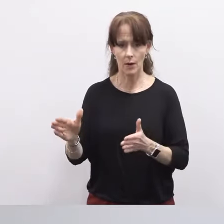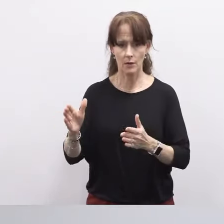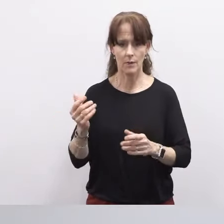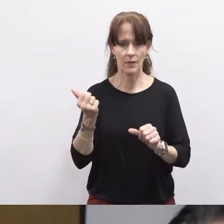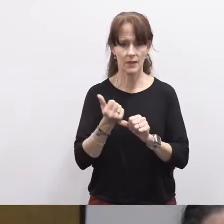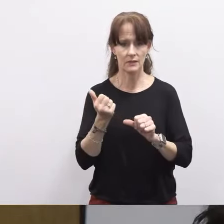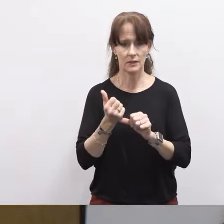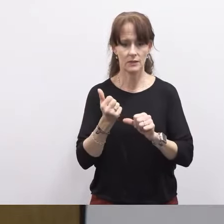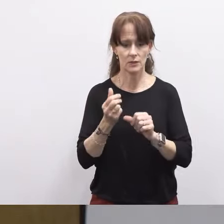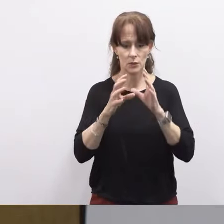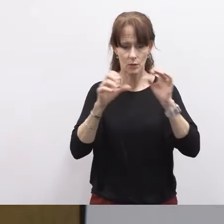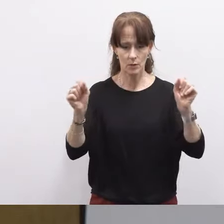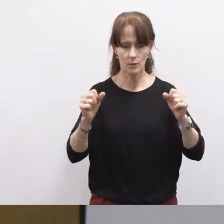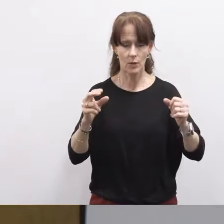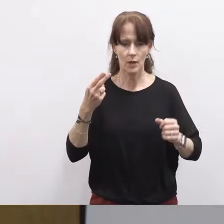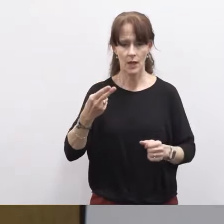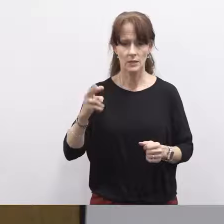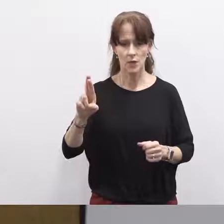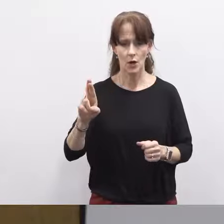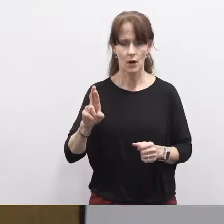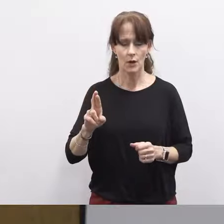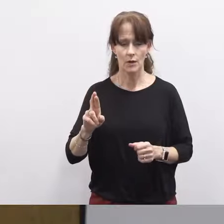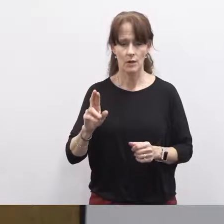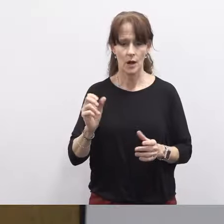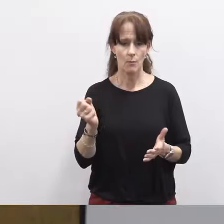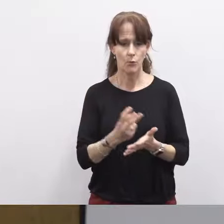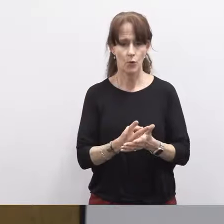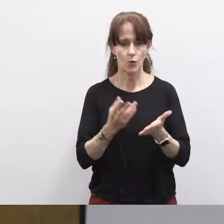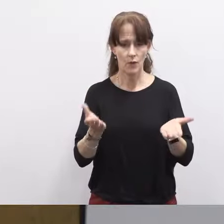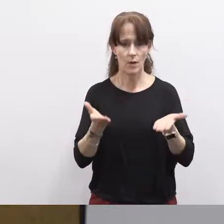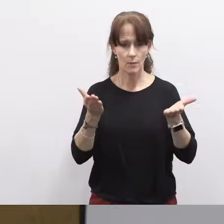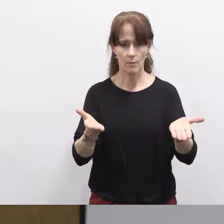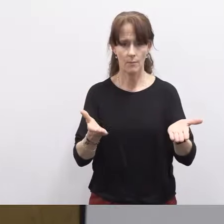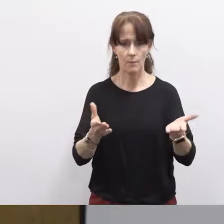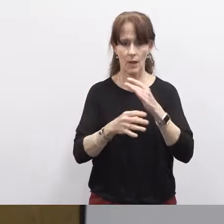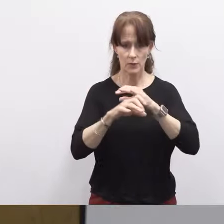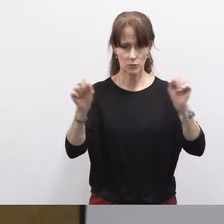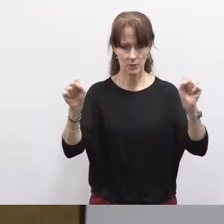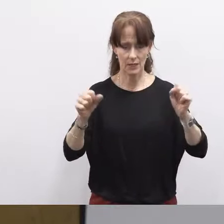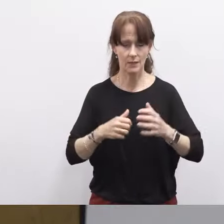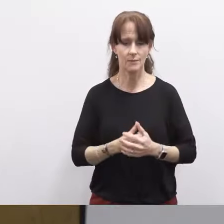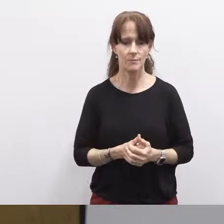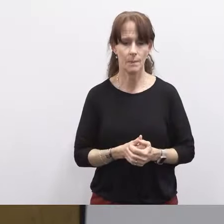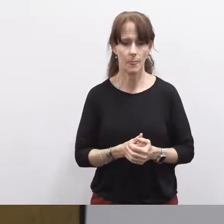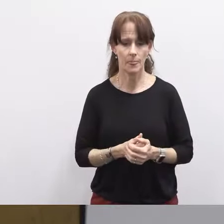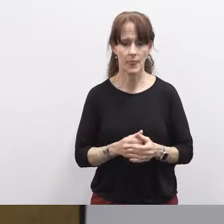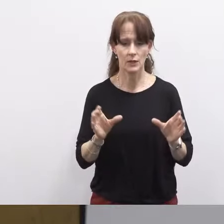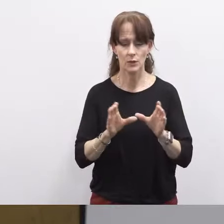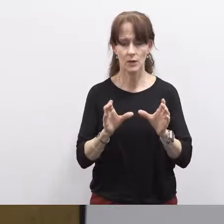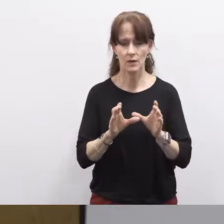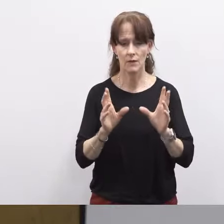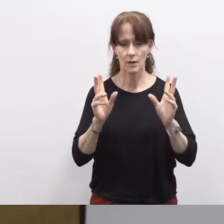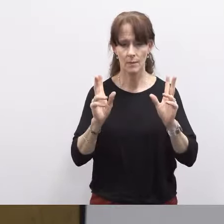of human resource services approve and recommended by the superintendent, for certificated personnel.